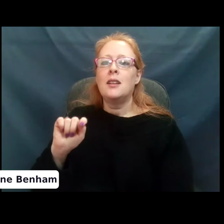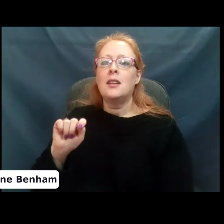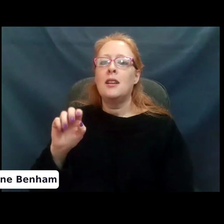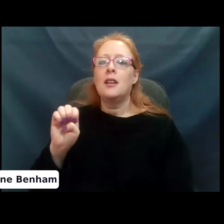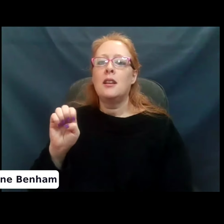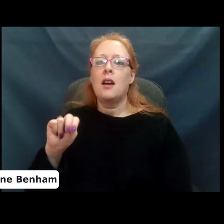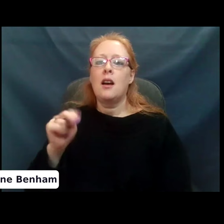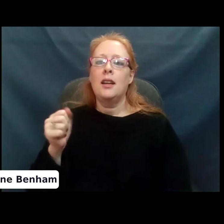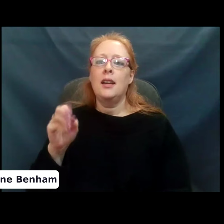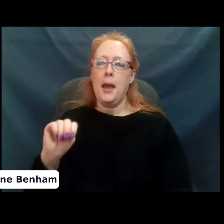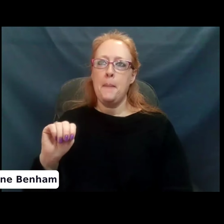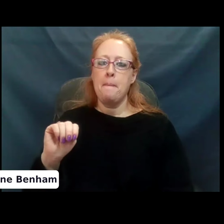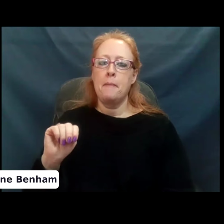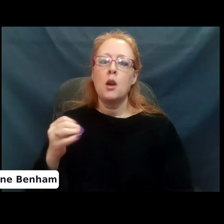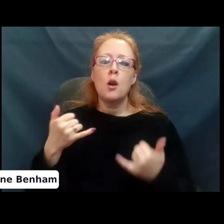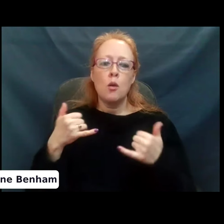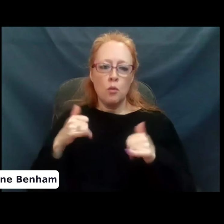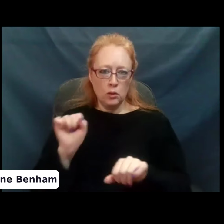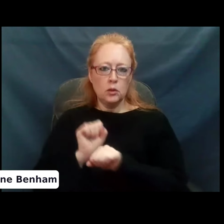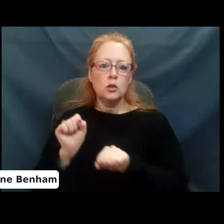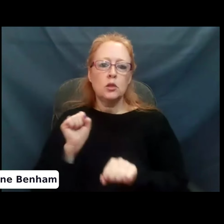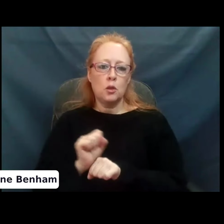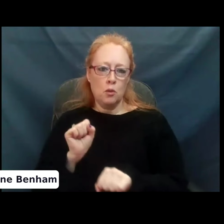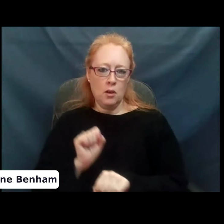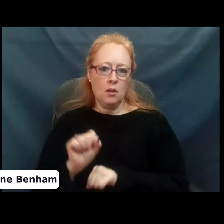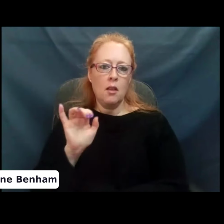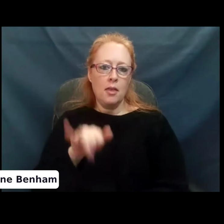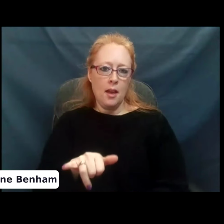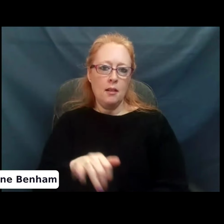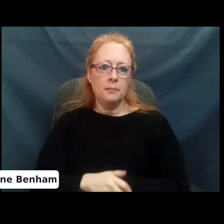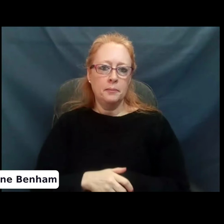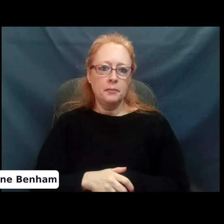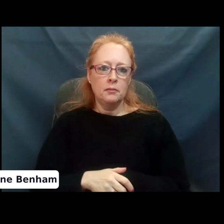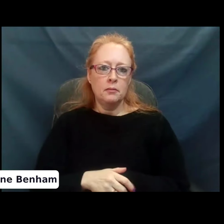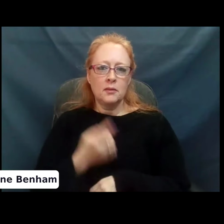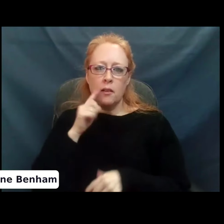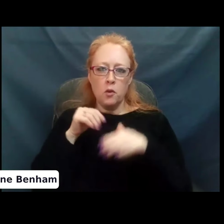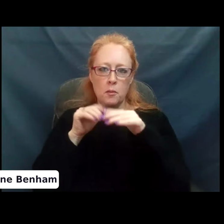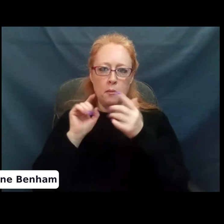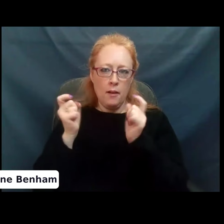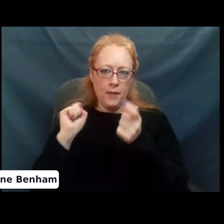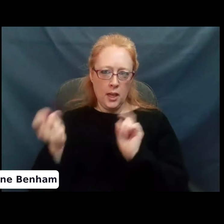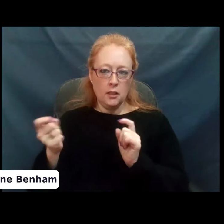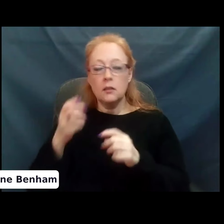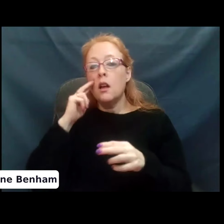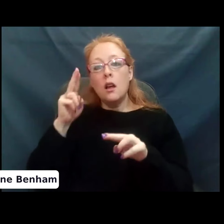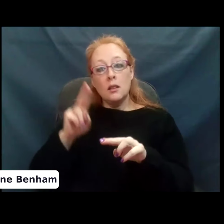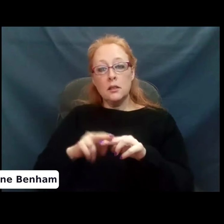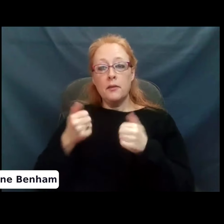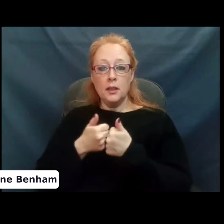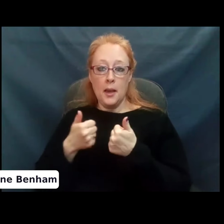Daniel: Pretty much. So sheriff of noting ham that we are still in the process of working on modifications for.